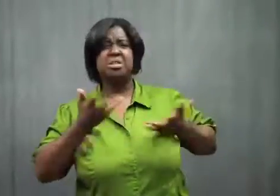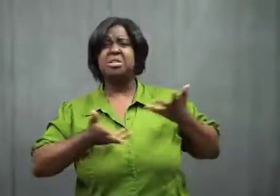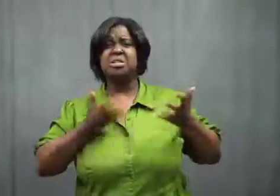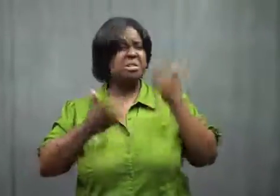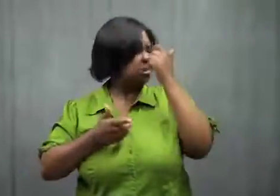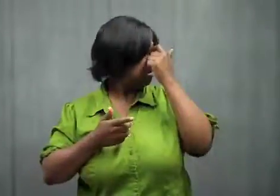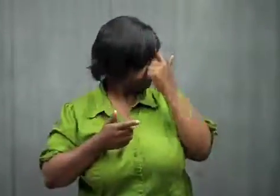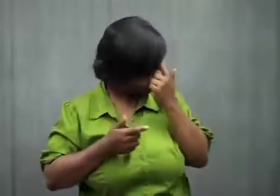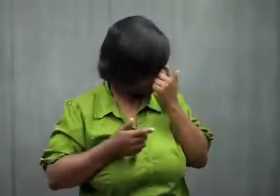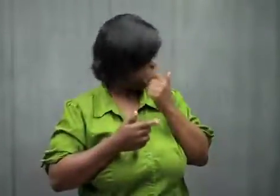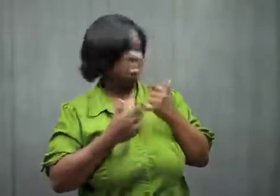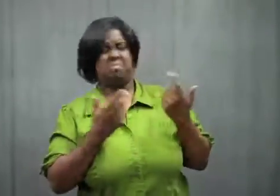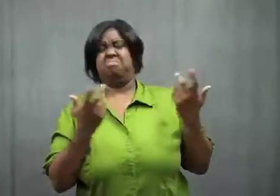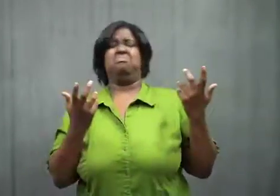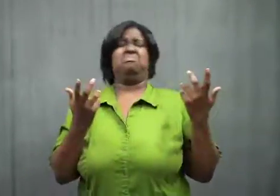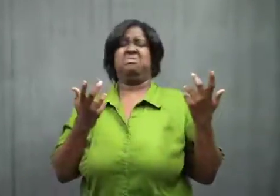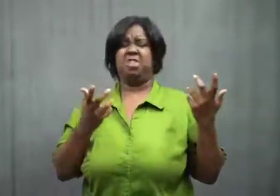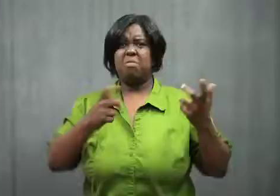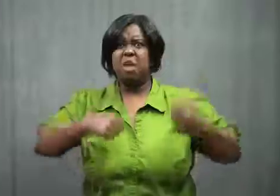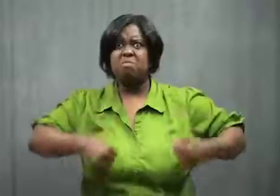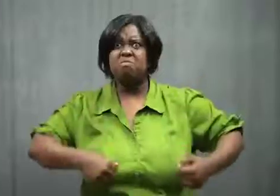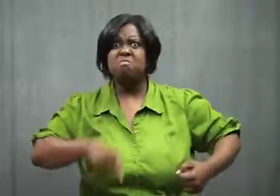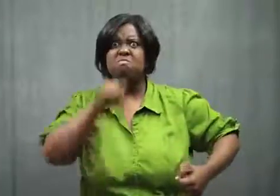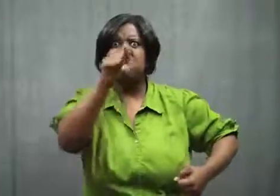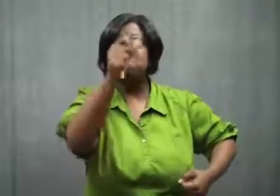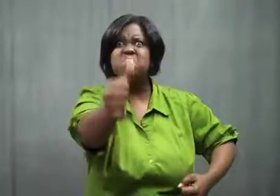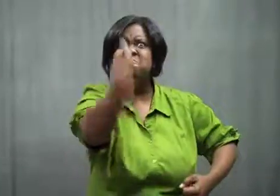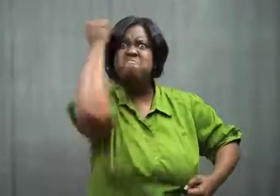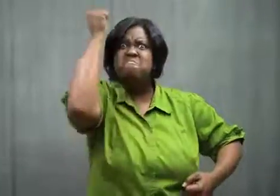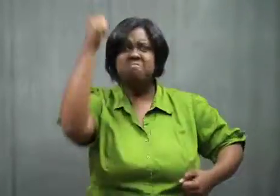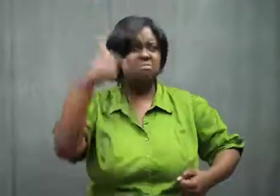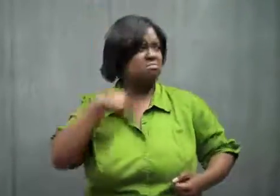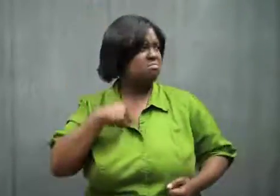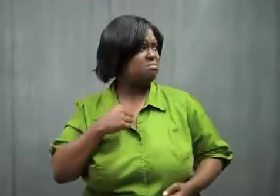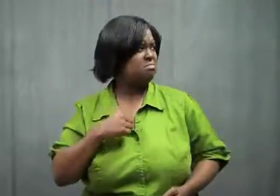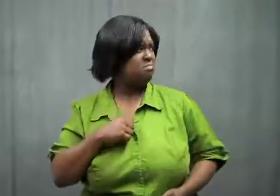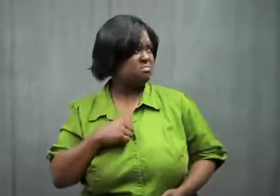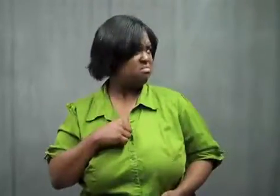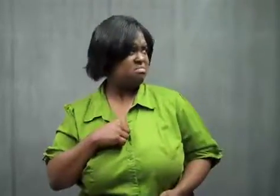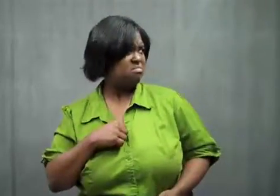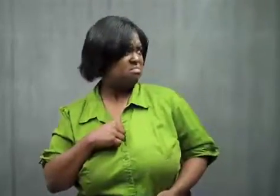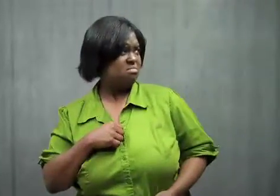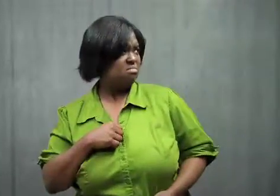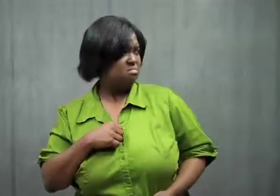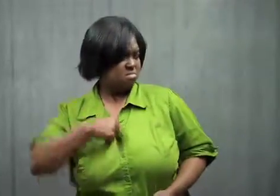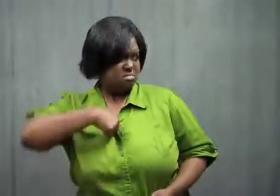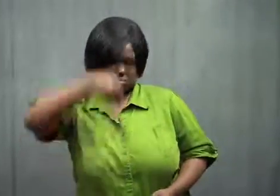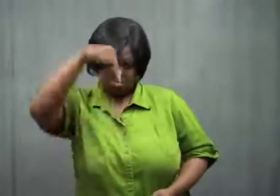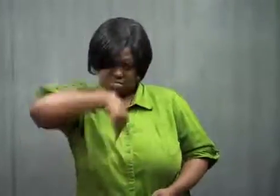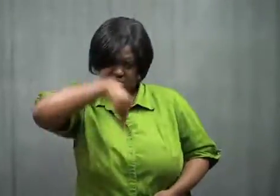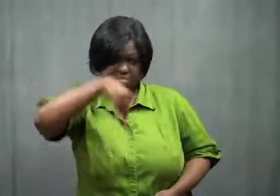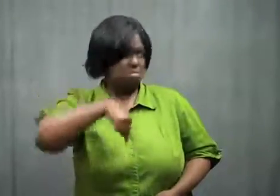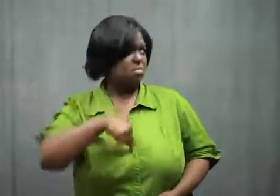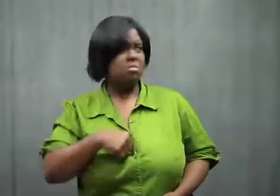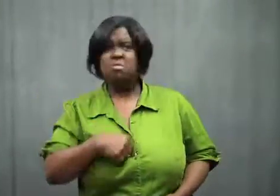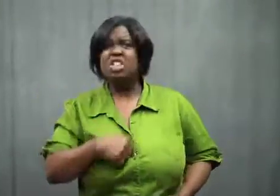I was trying to figure that out. He pointed at me and gestured, "Out!" I shook my head and gestured I was staying right here.